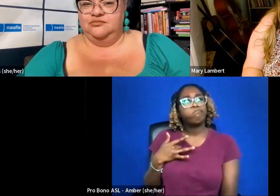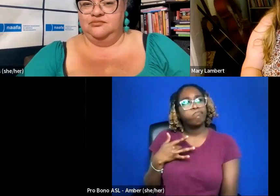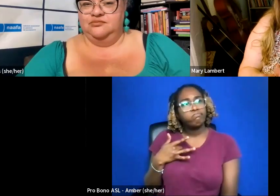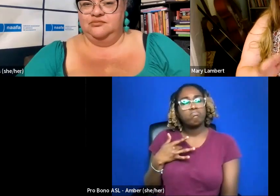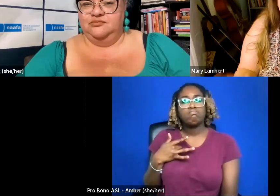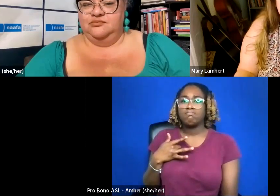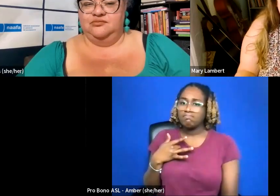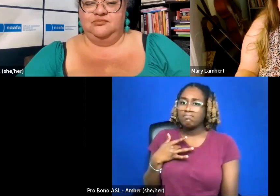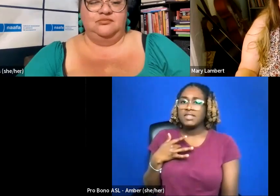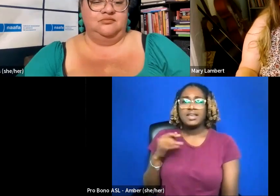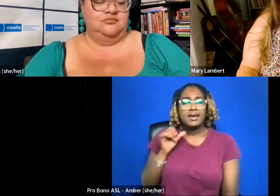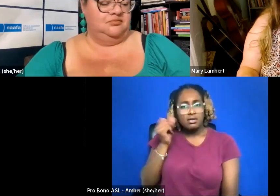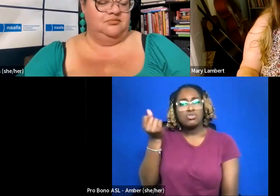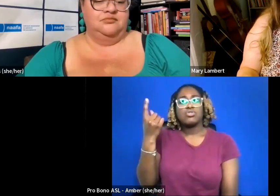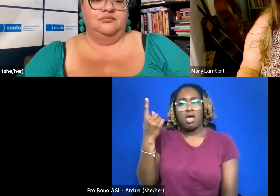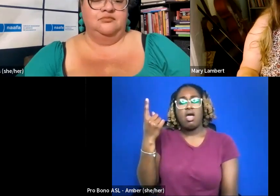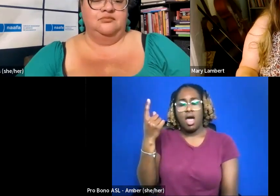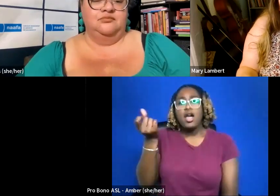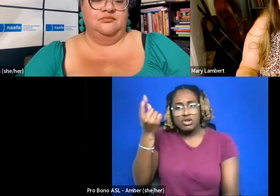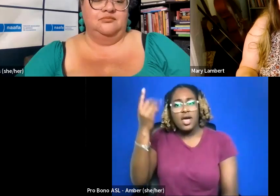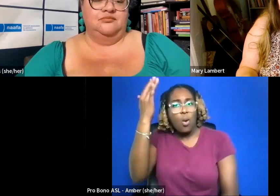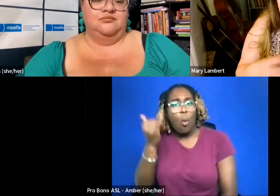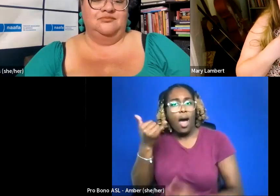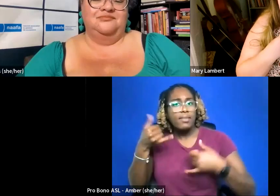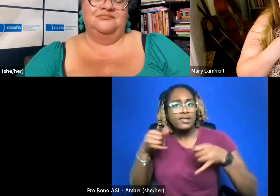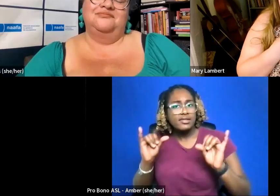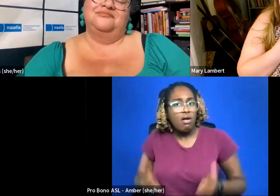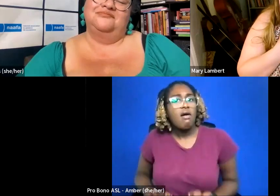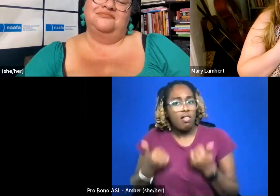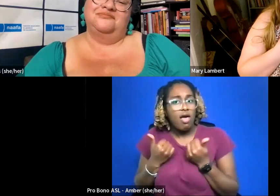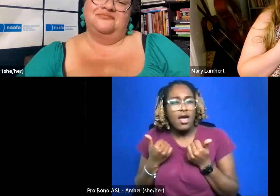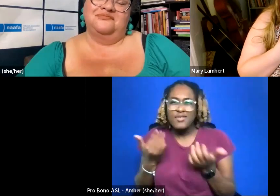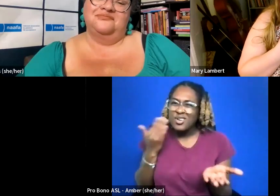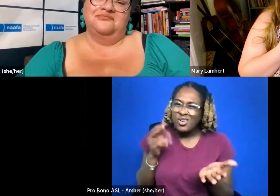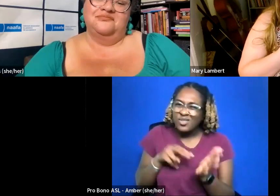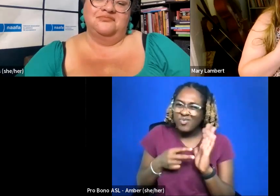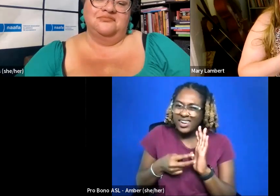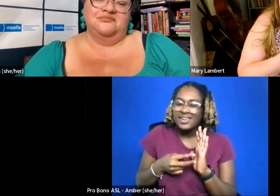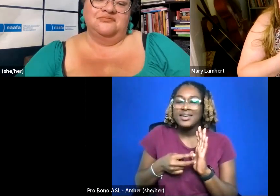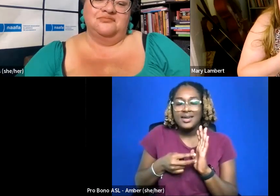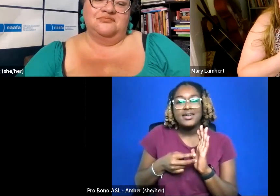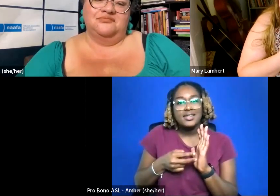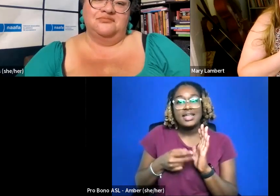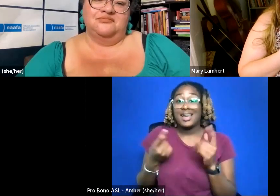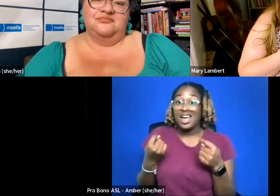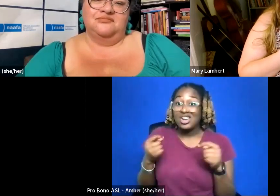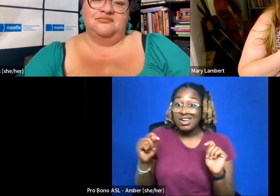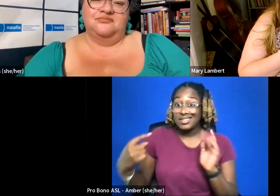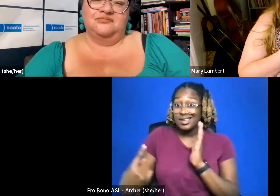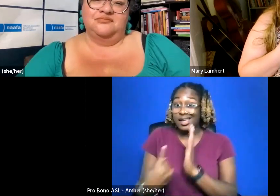I understood why I was still alive. Do you know what I mean? Like, I. I had attempted suicide when I was in high school